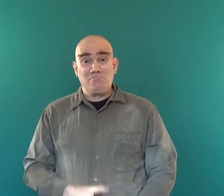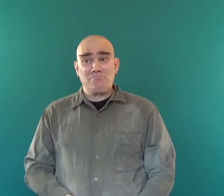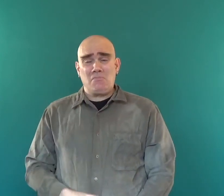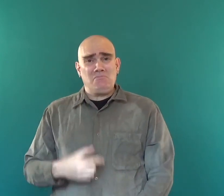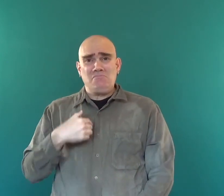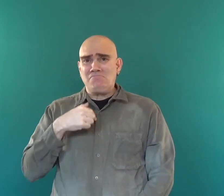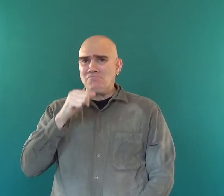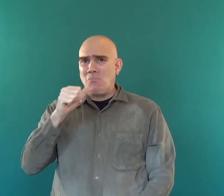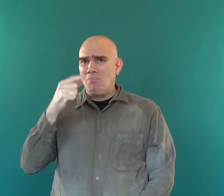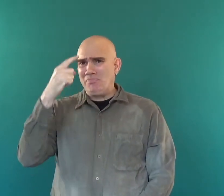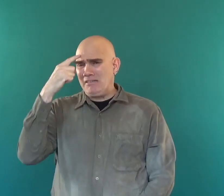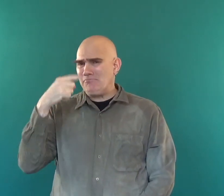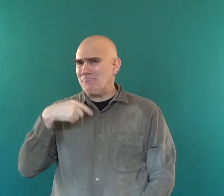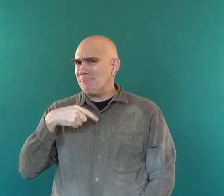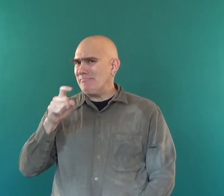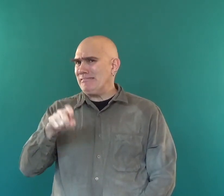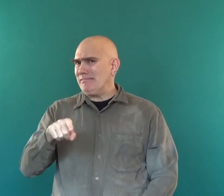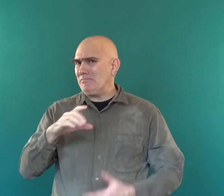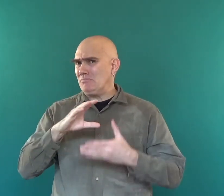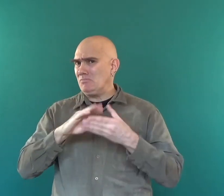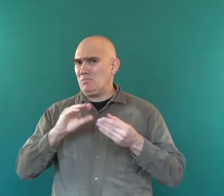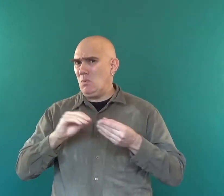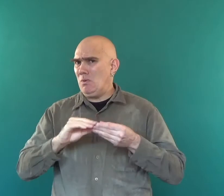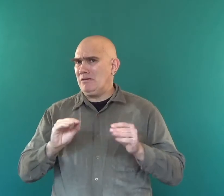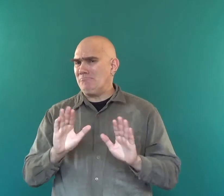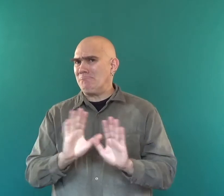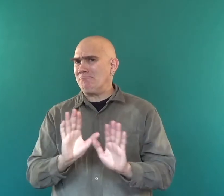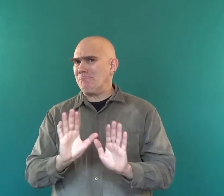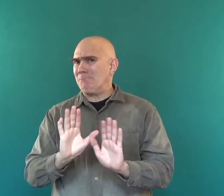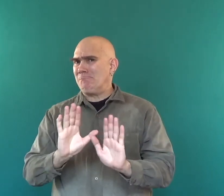I do not think I need a story anymore."